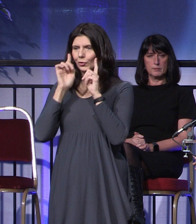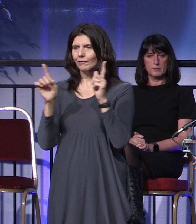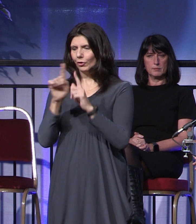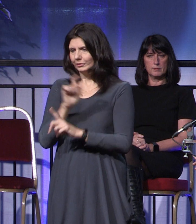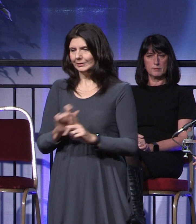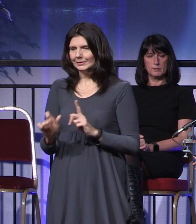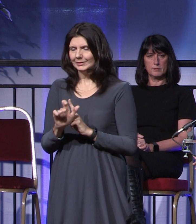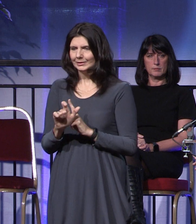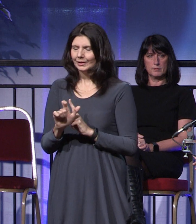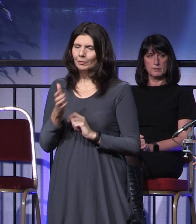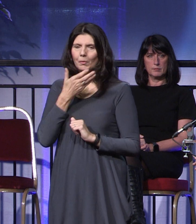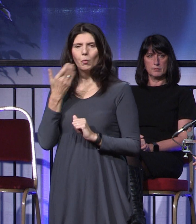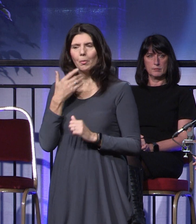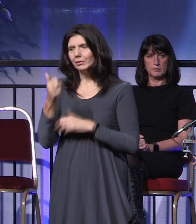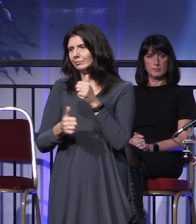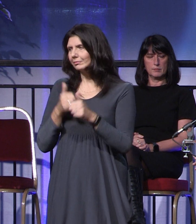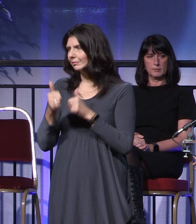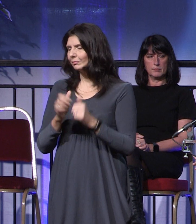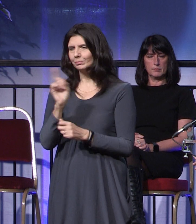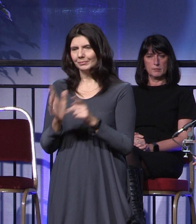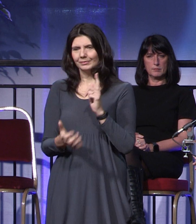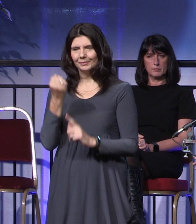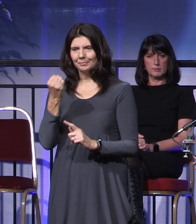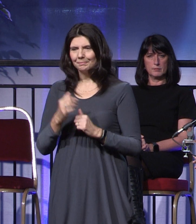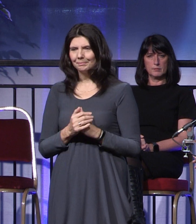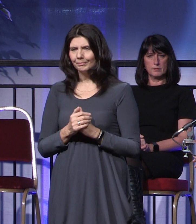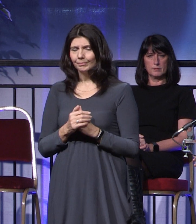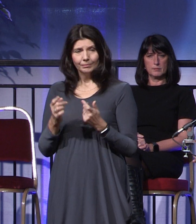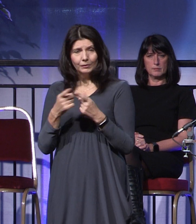warmest congratulations on your achievements you have been taught by a